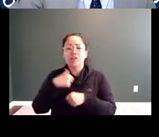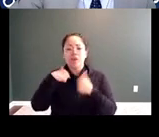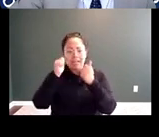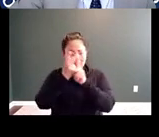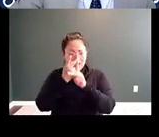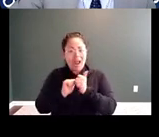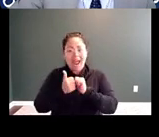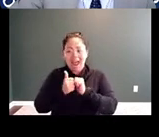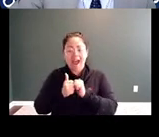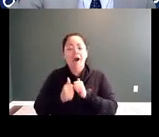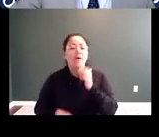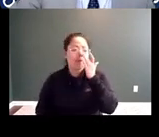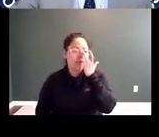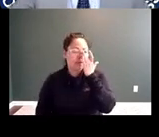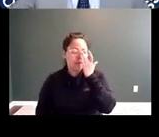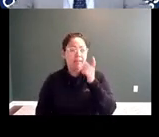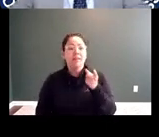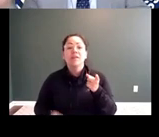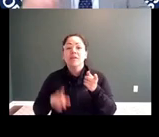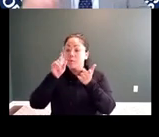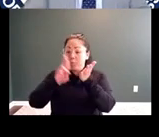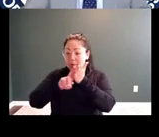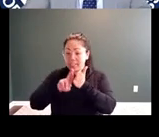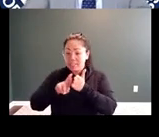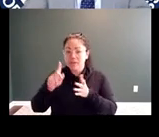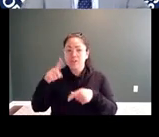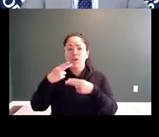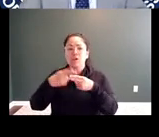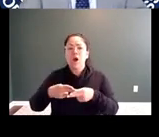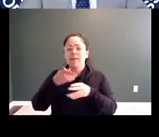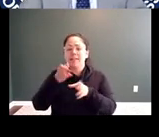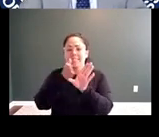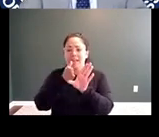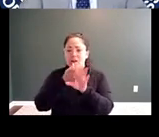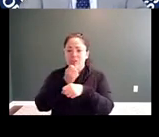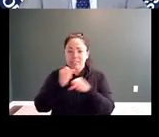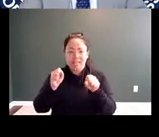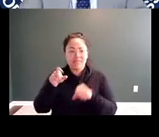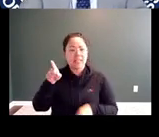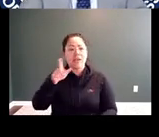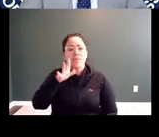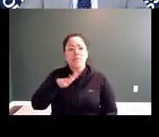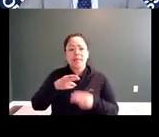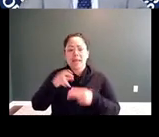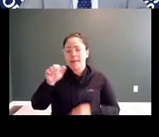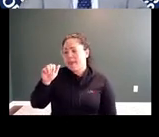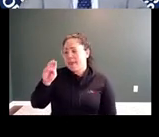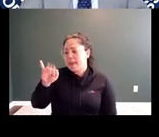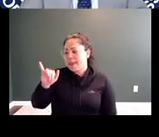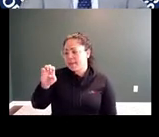And this term that kept coming up in my research was psychological safety. And this was coined by Amy Edmondson at Harvard Business School about 10 years ago.